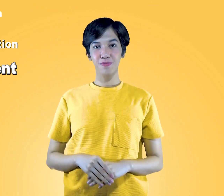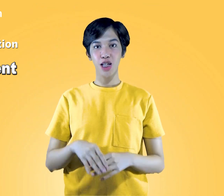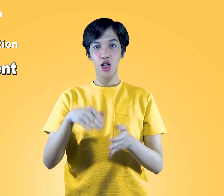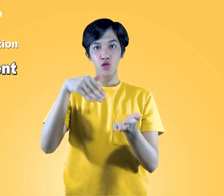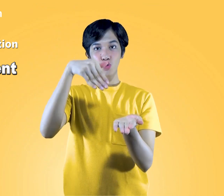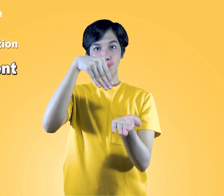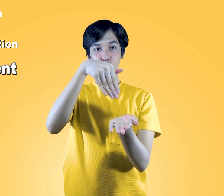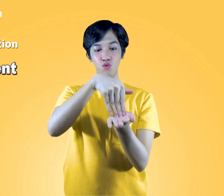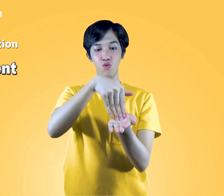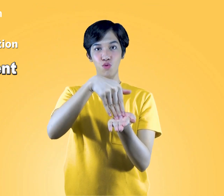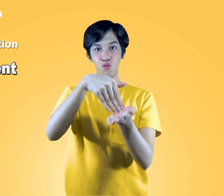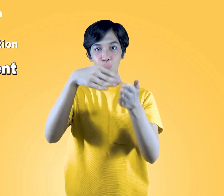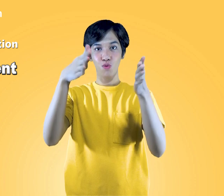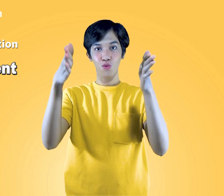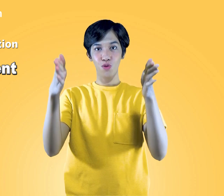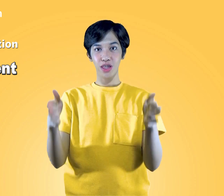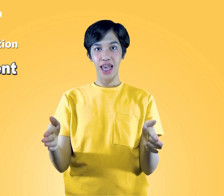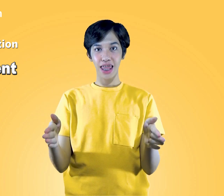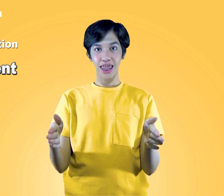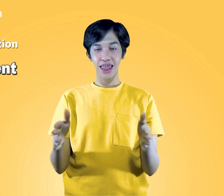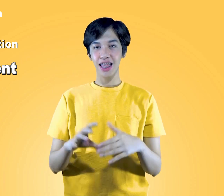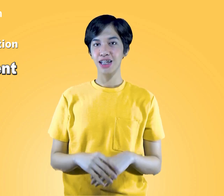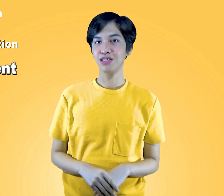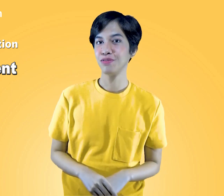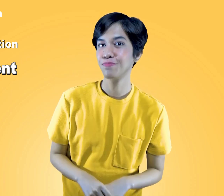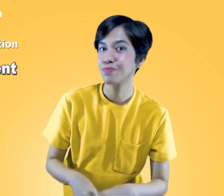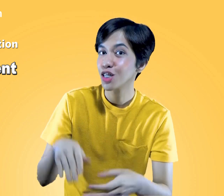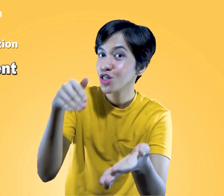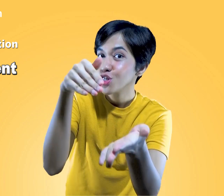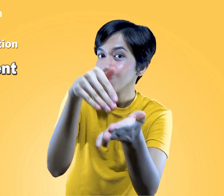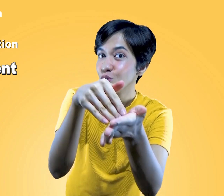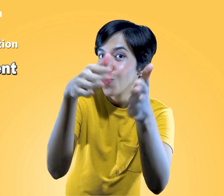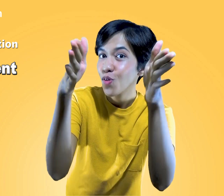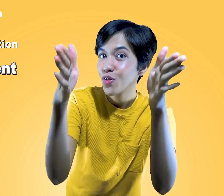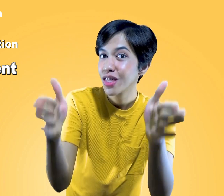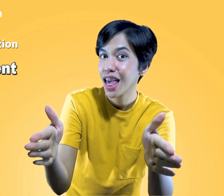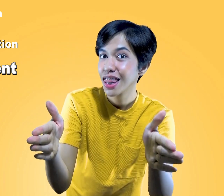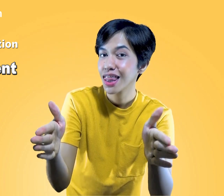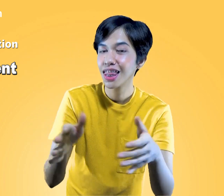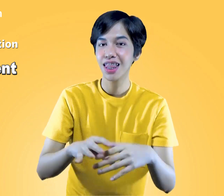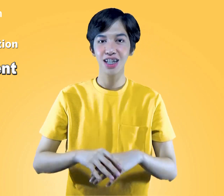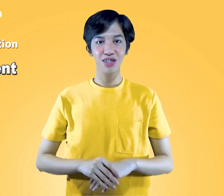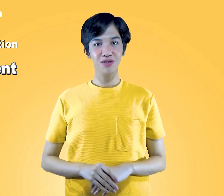Student